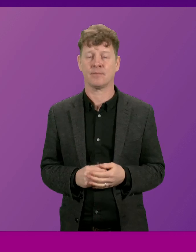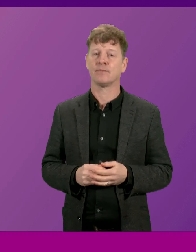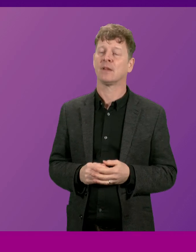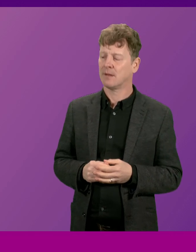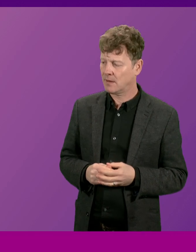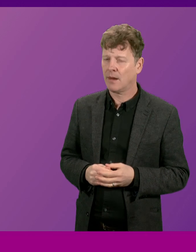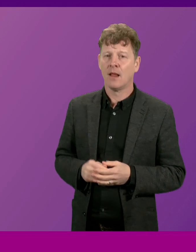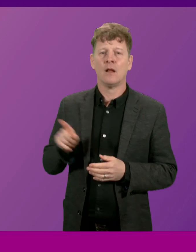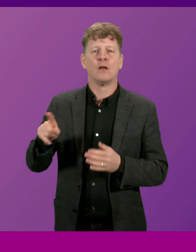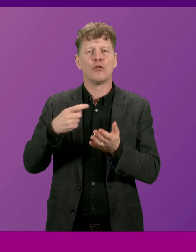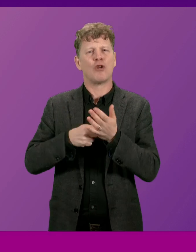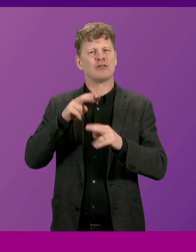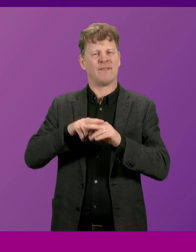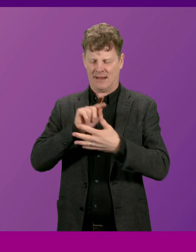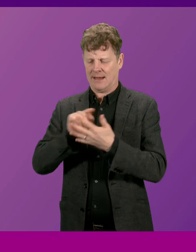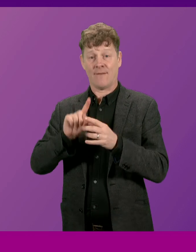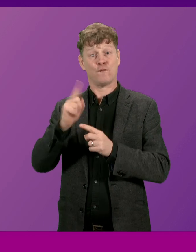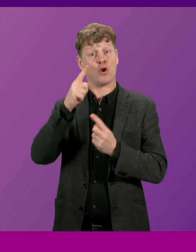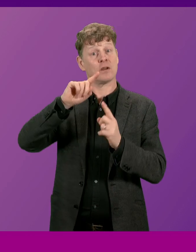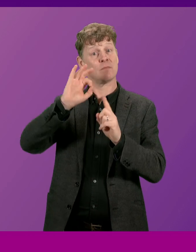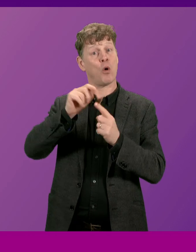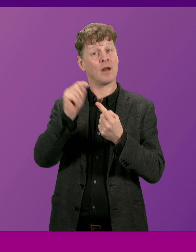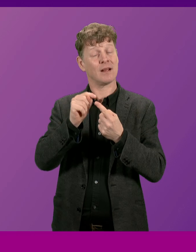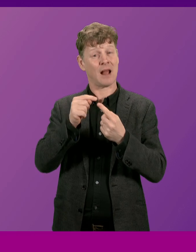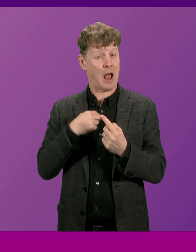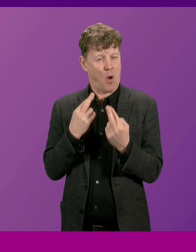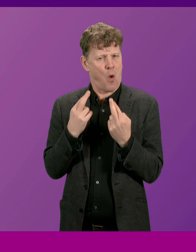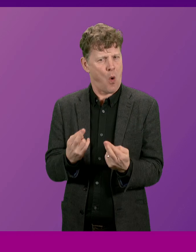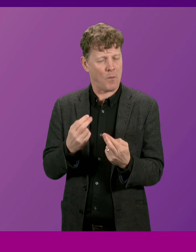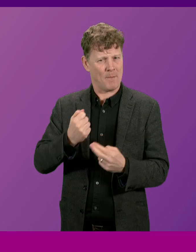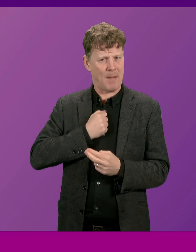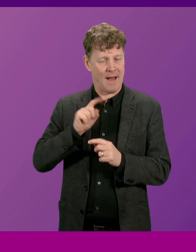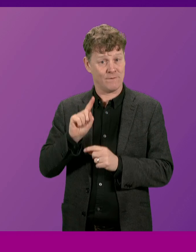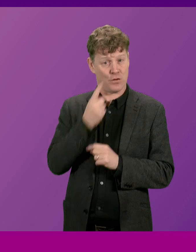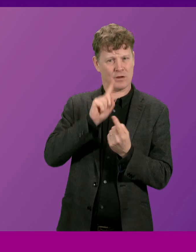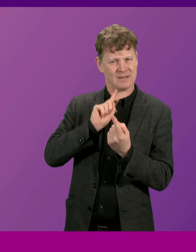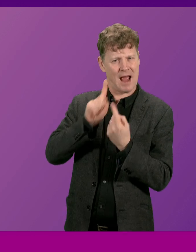On Mr Findlay’s first point, I hope that my first answer to him gives him reassurance that